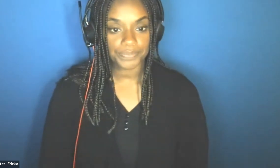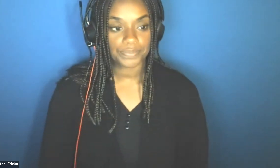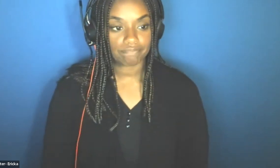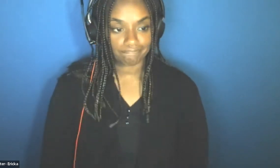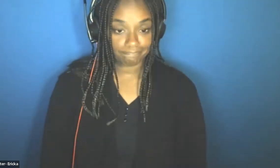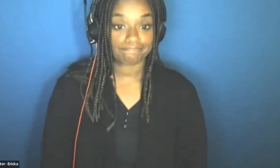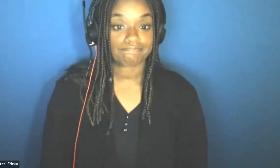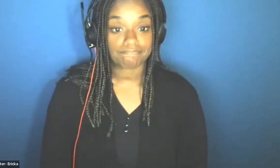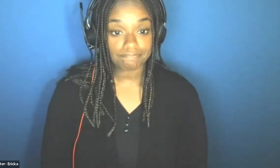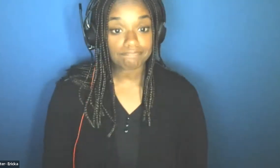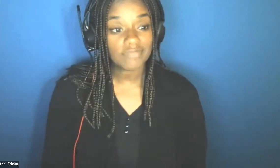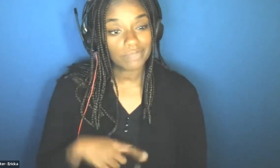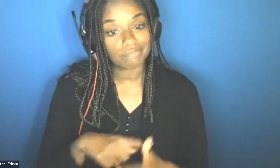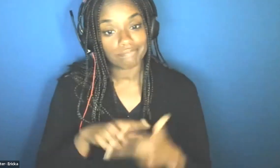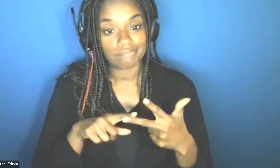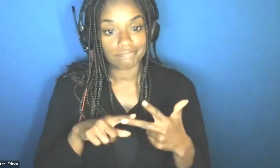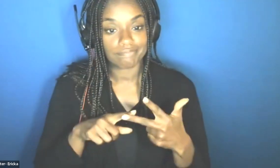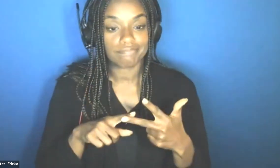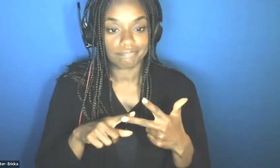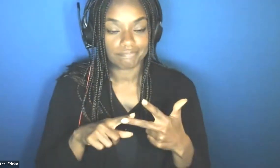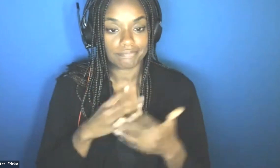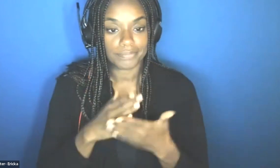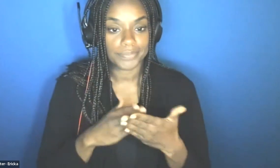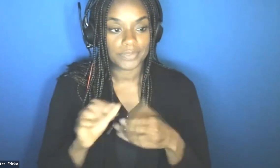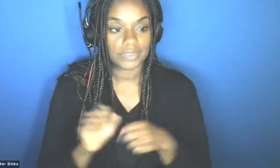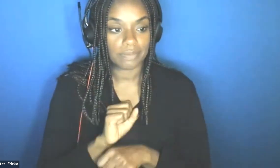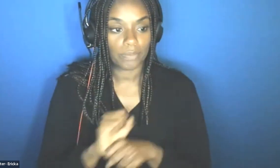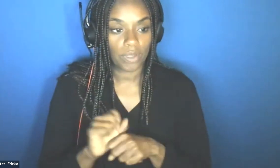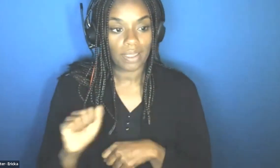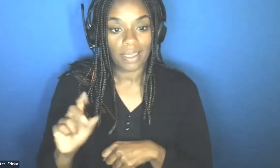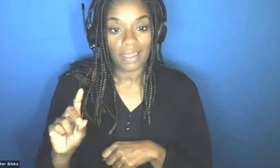Now, under title I, an employee is considered a qualified person if he or she can meet the skills, the experience, the education, or the other job-related requirements of a held or desired position, and they can perform the essential functions of the job with or without a reasonable accommodation to how the work is performed.